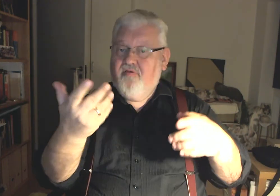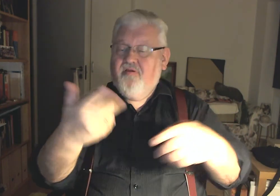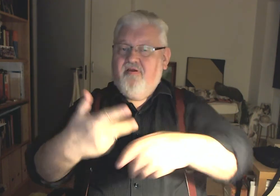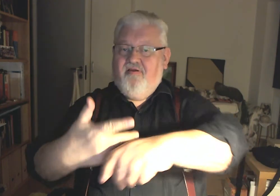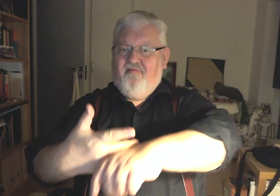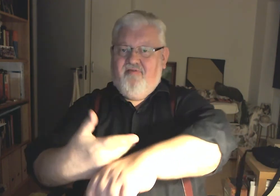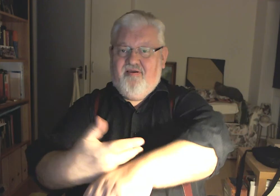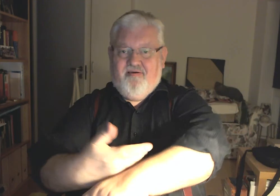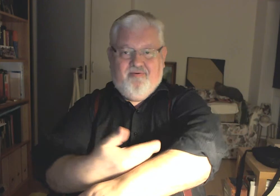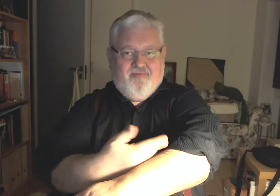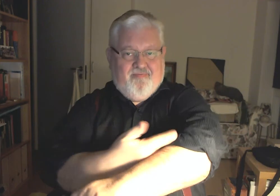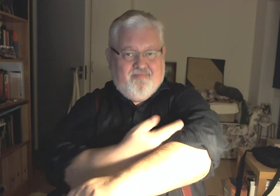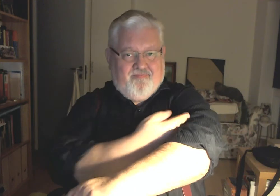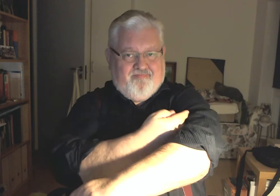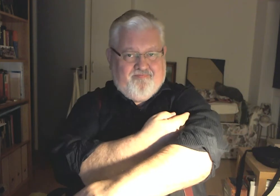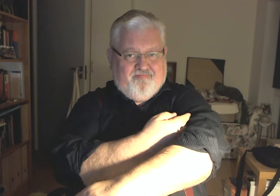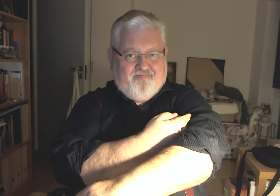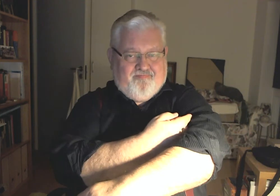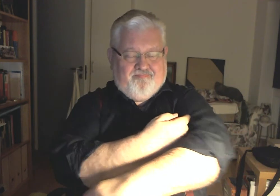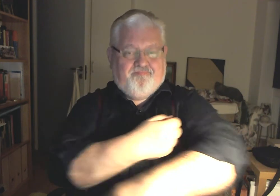Faroe Islands (Føroyar)